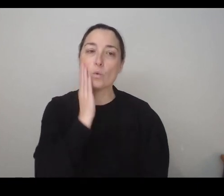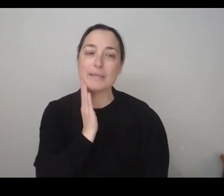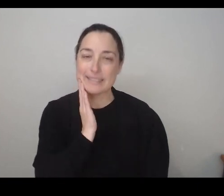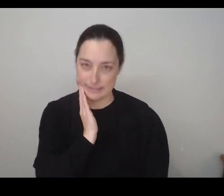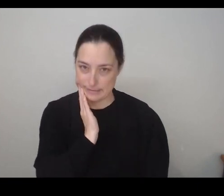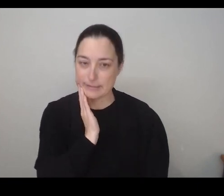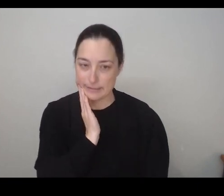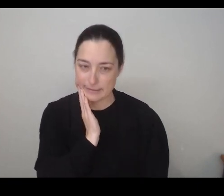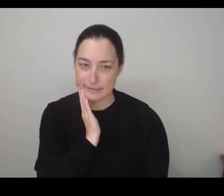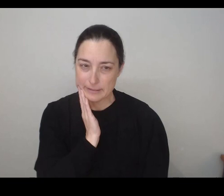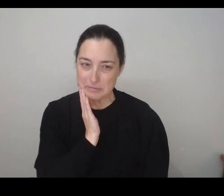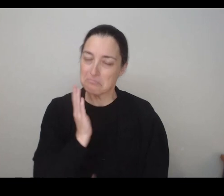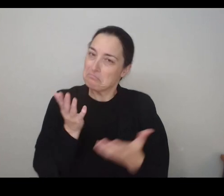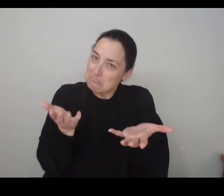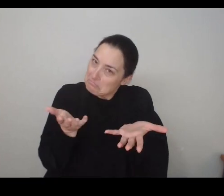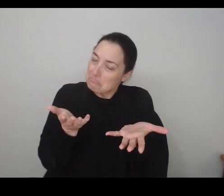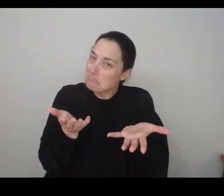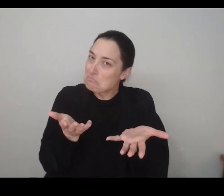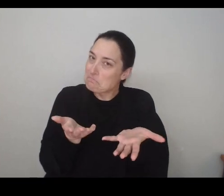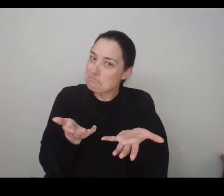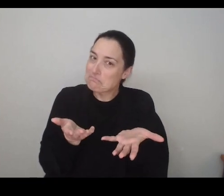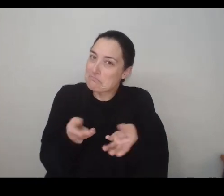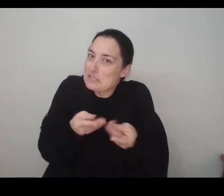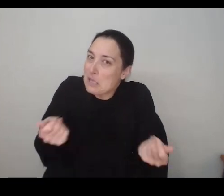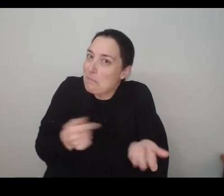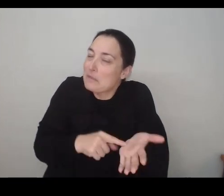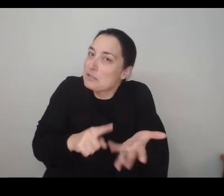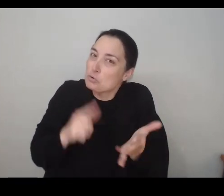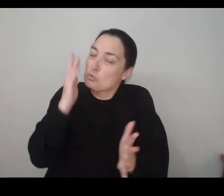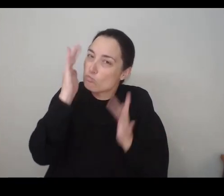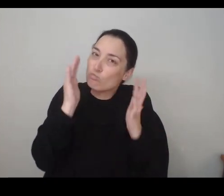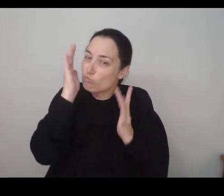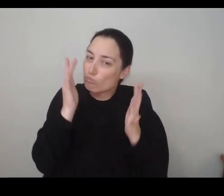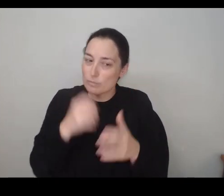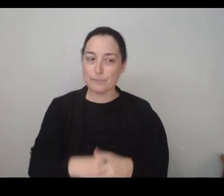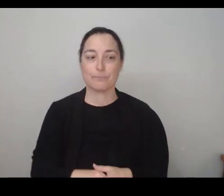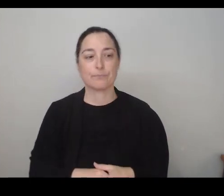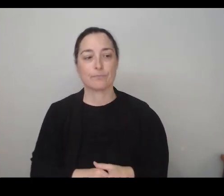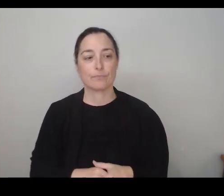has something to be compared to the works of Degas. So what is important, you know,